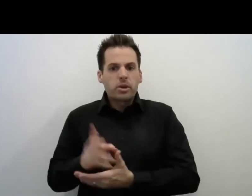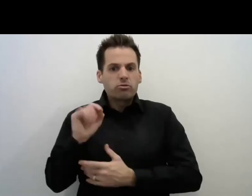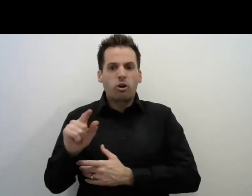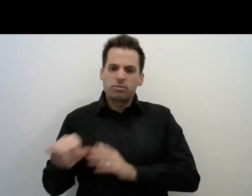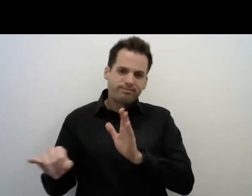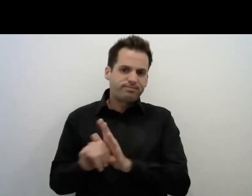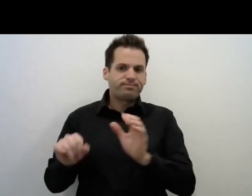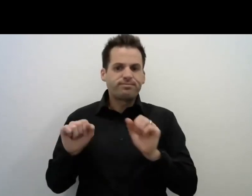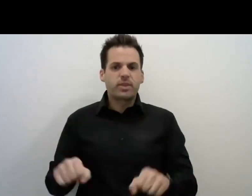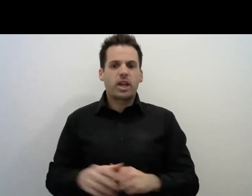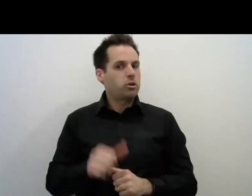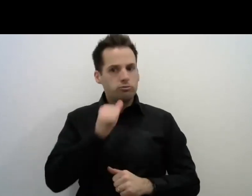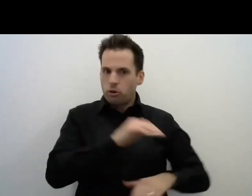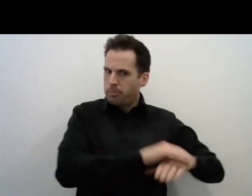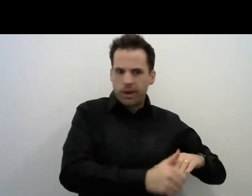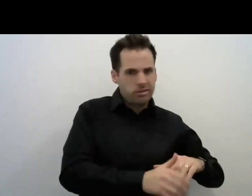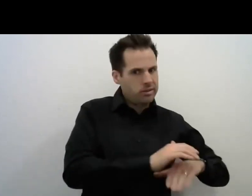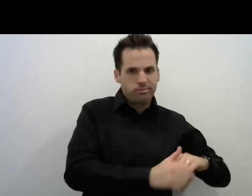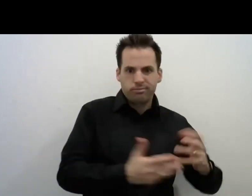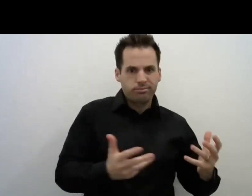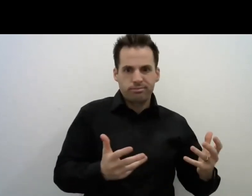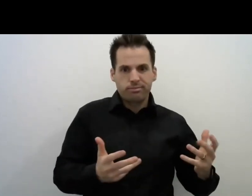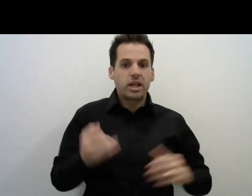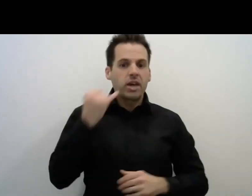that you would want to take in because you want to cuddle it and you feel good